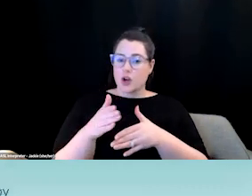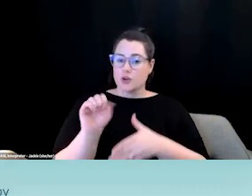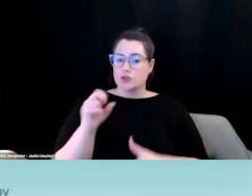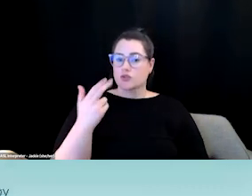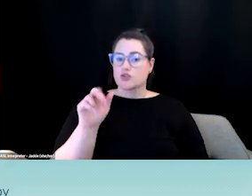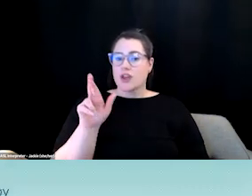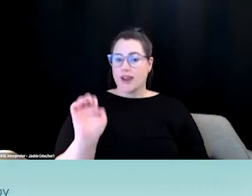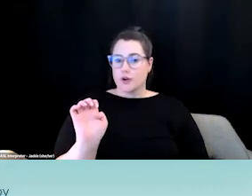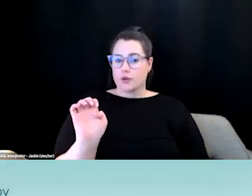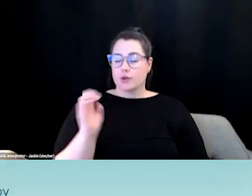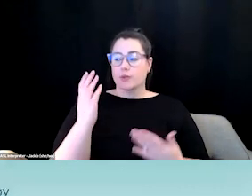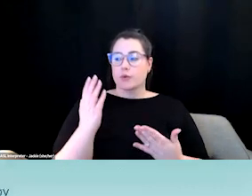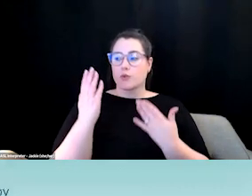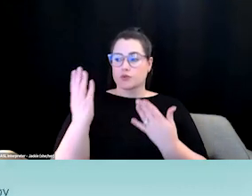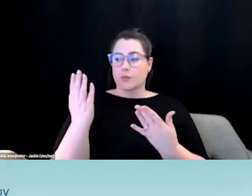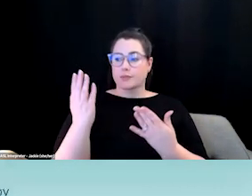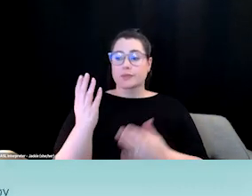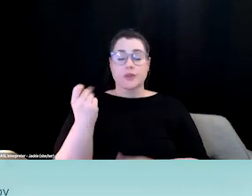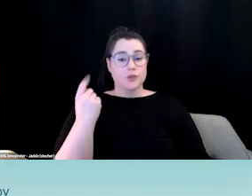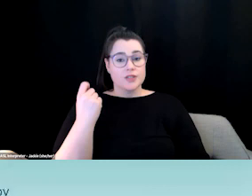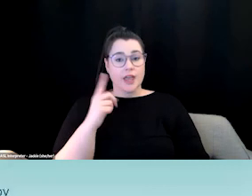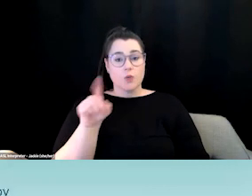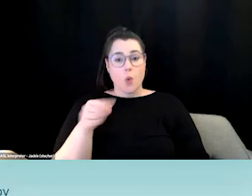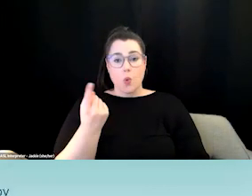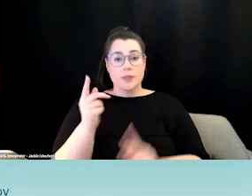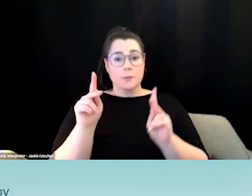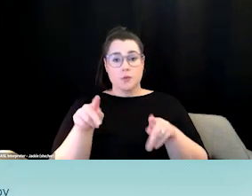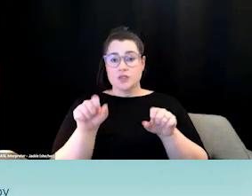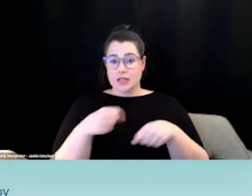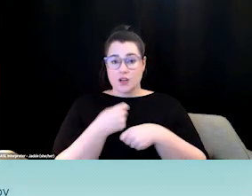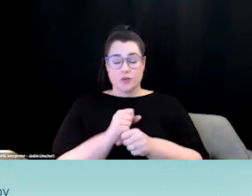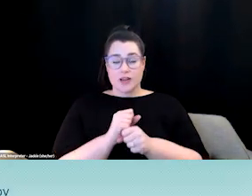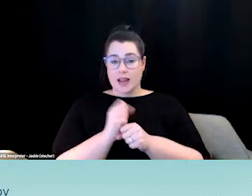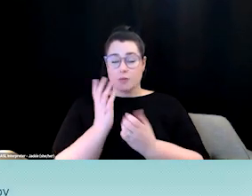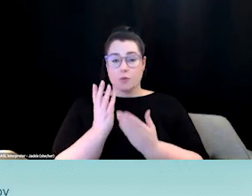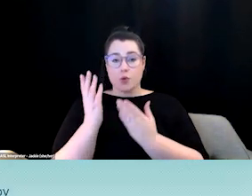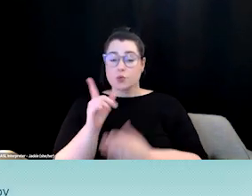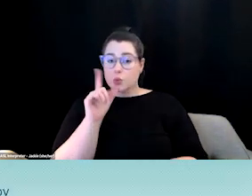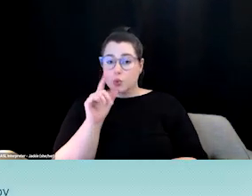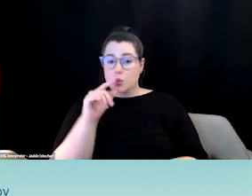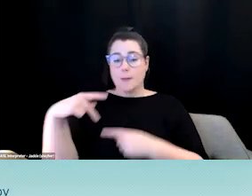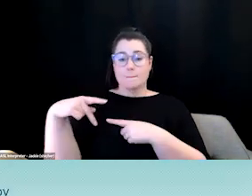So the only person that can create a proposal is the PI. No one else can create a proposal. You must have a PI roll.